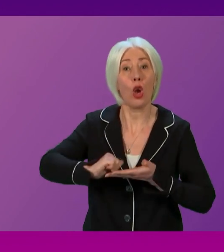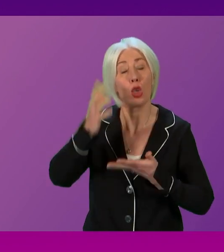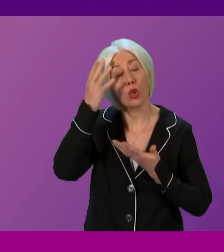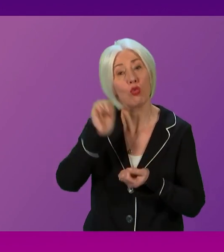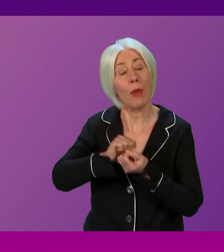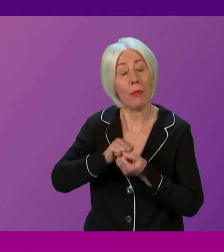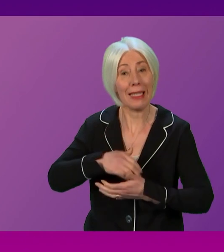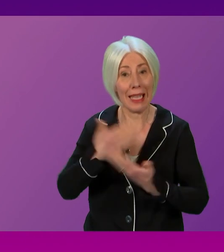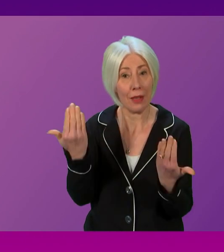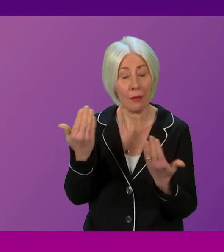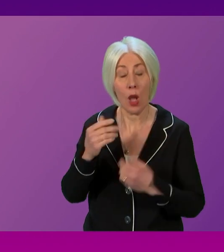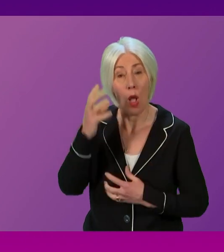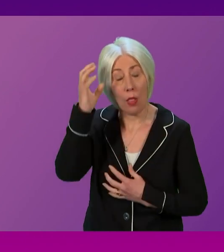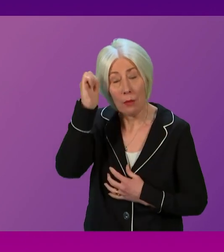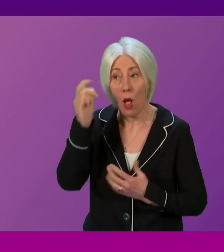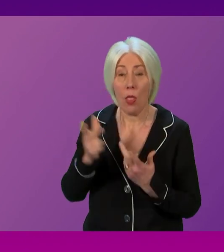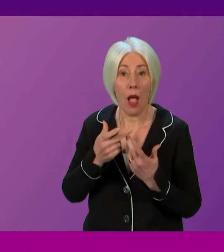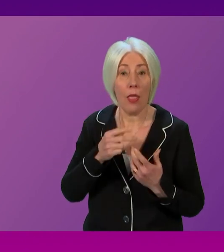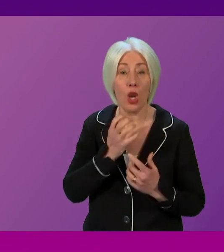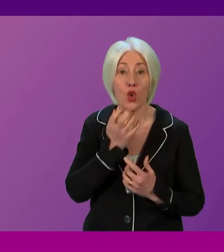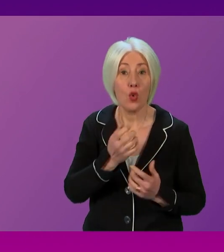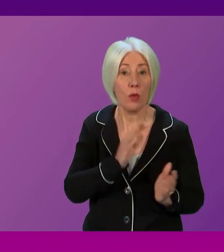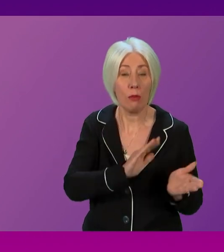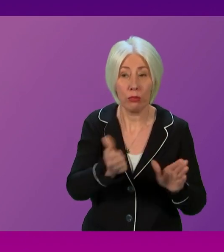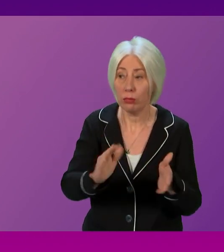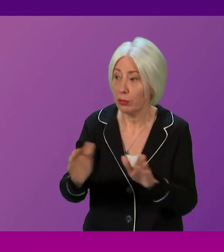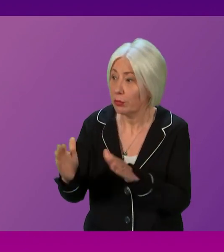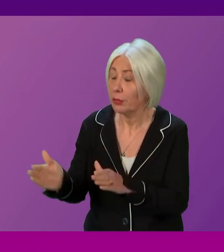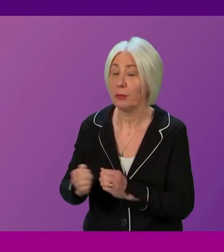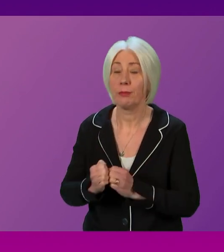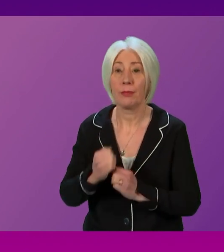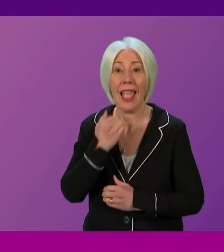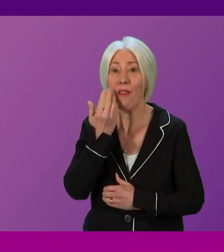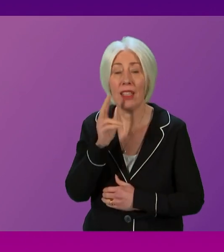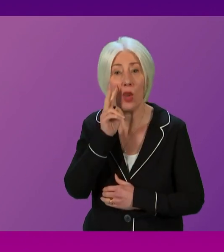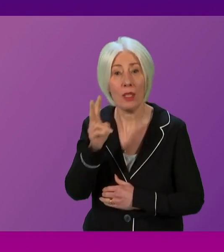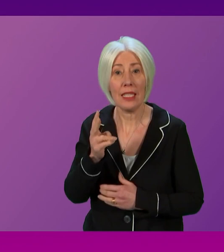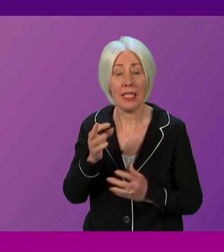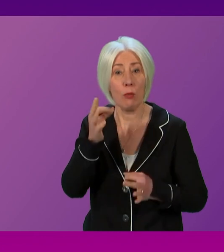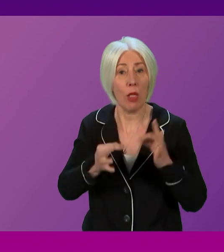Rwanda, Bosnia and Darfur. We see division in politics every day, but today we stand shoulder